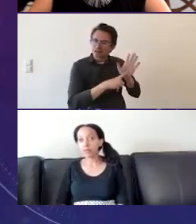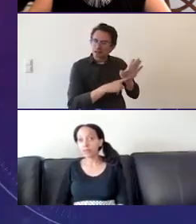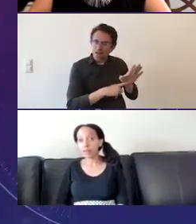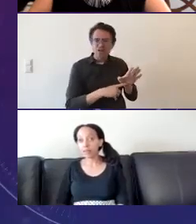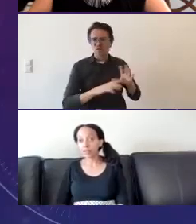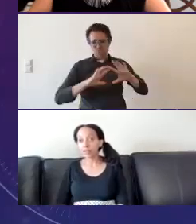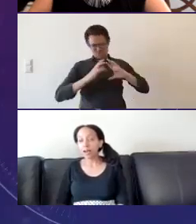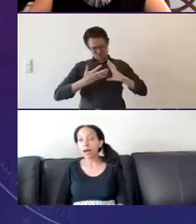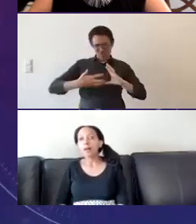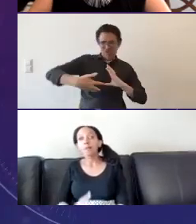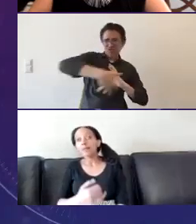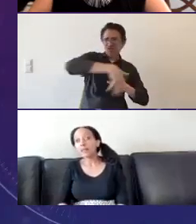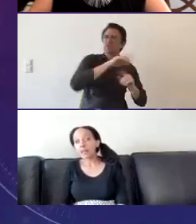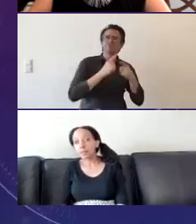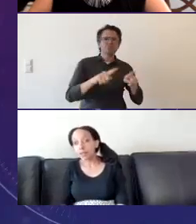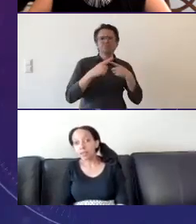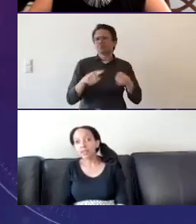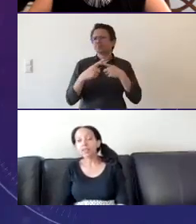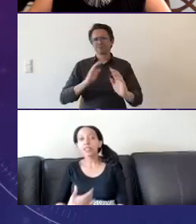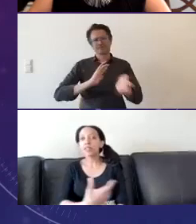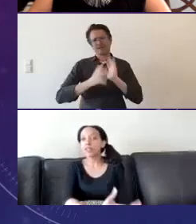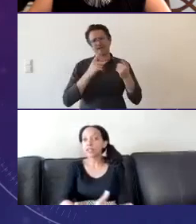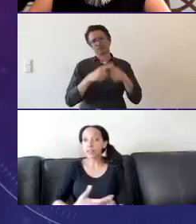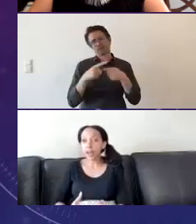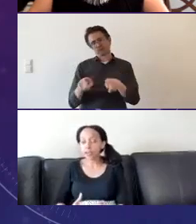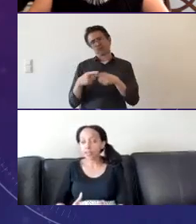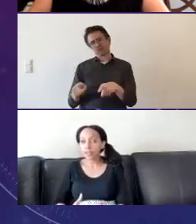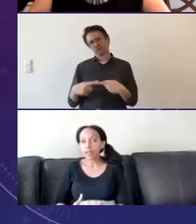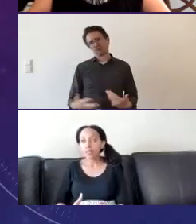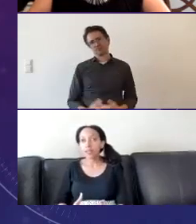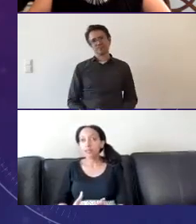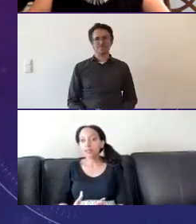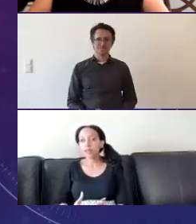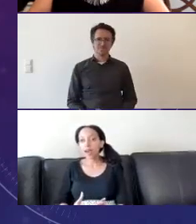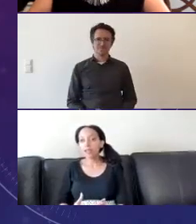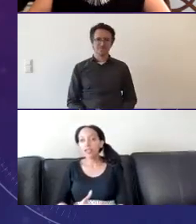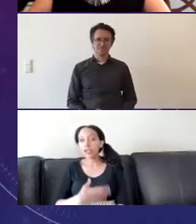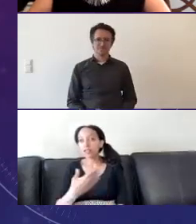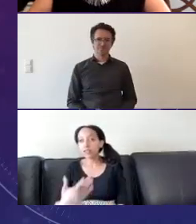language but then the communities also interact so you will find shared signs